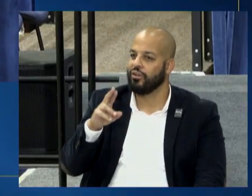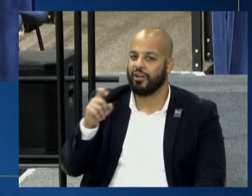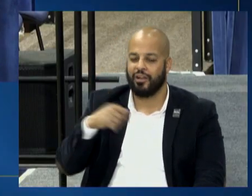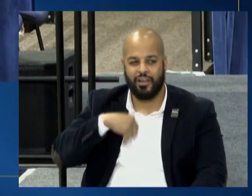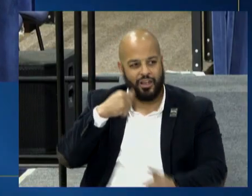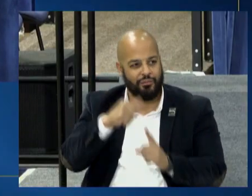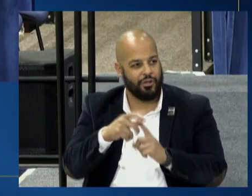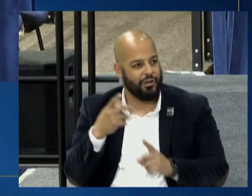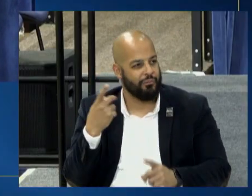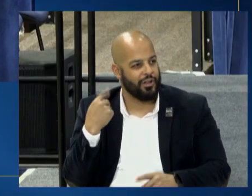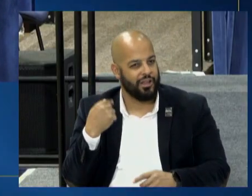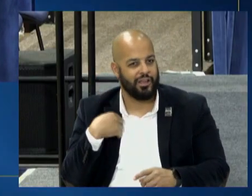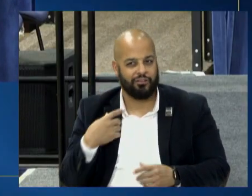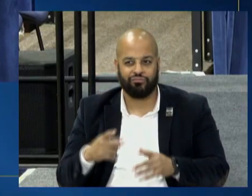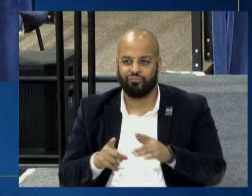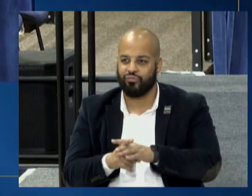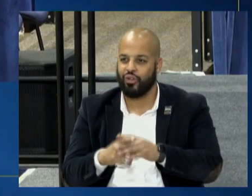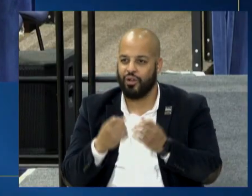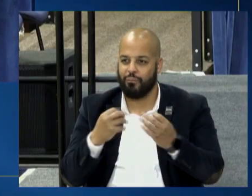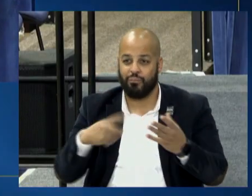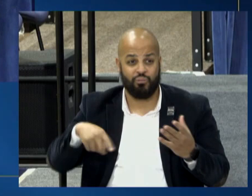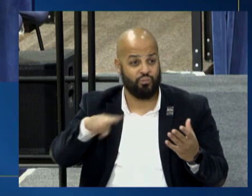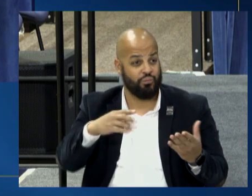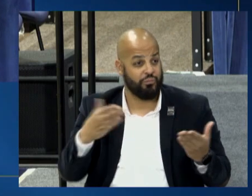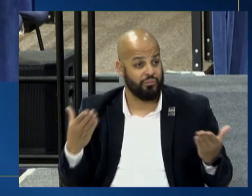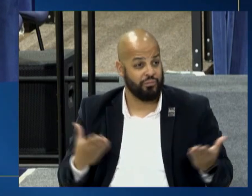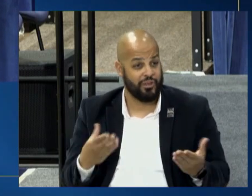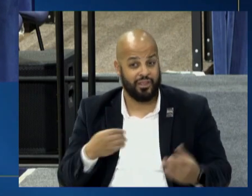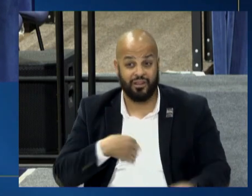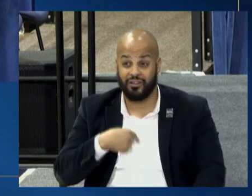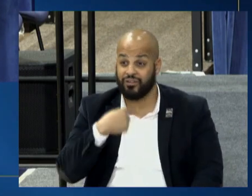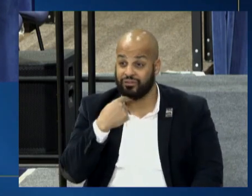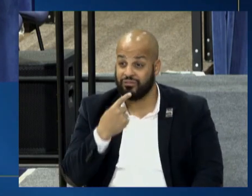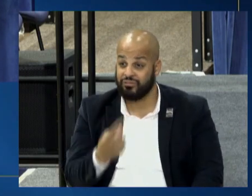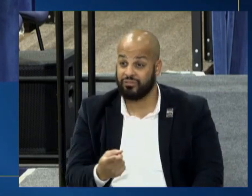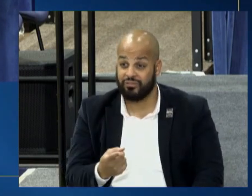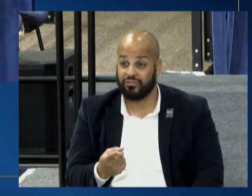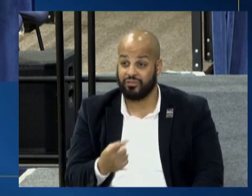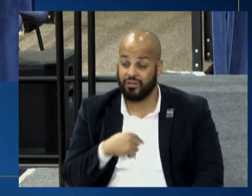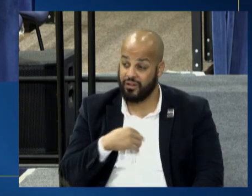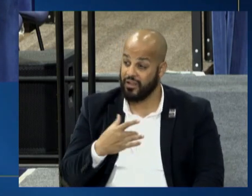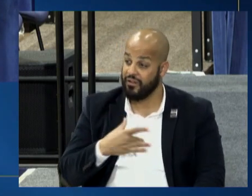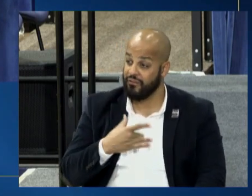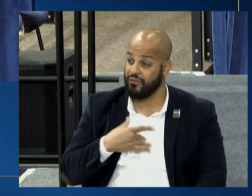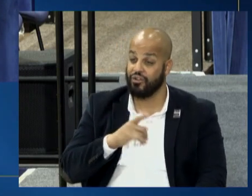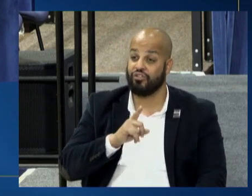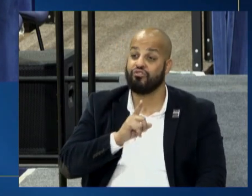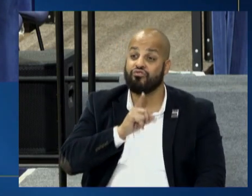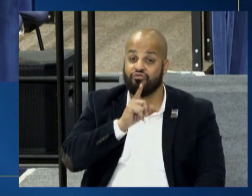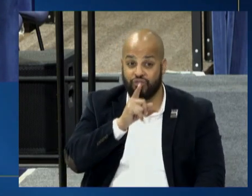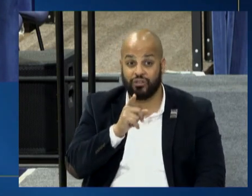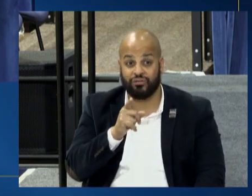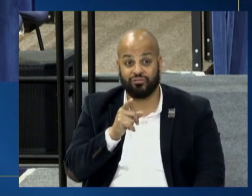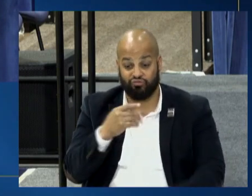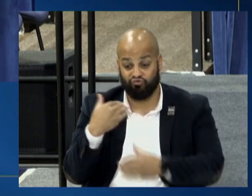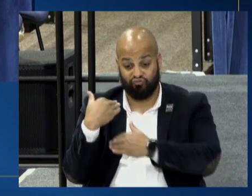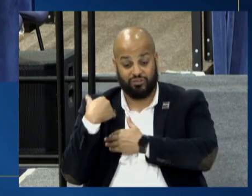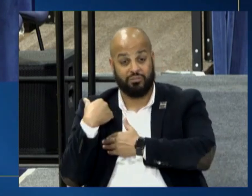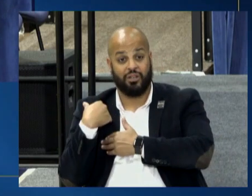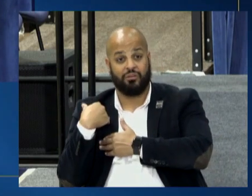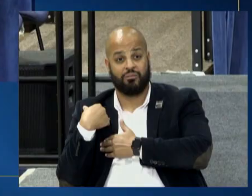of you in the room and saying to you that I felt a real sense of responsibility to all of you for